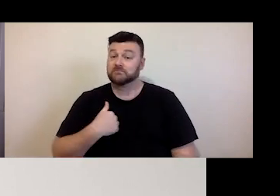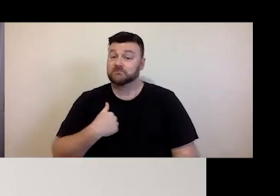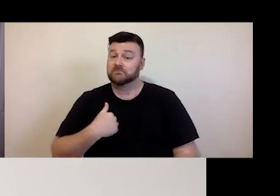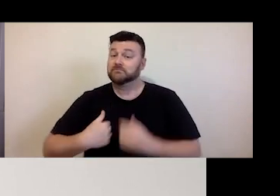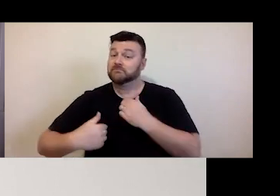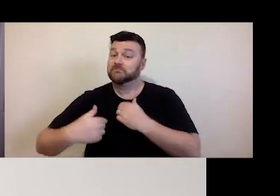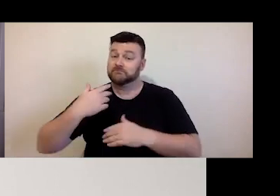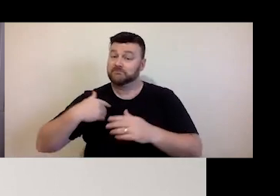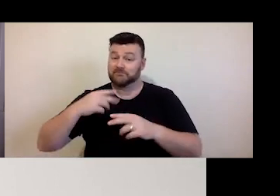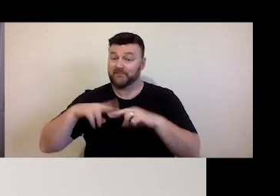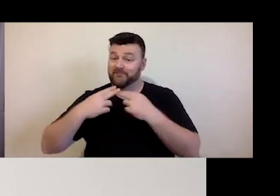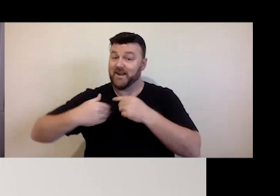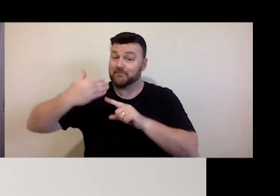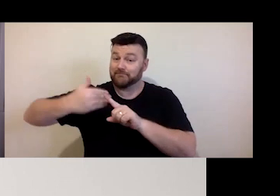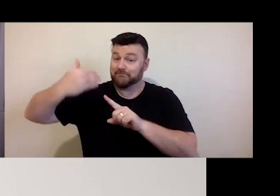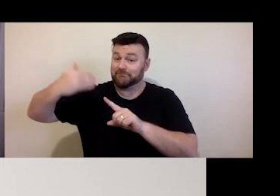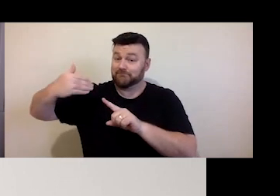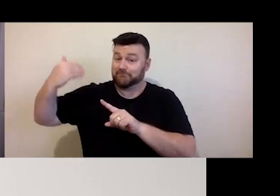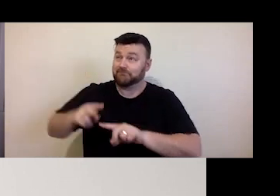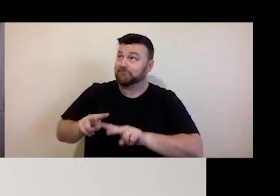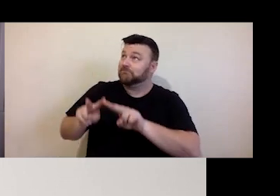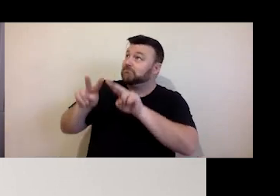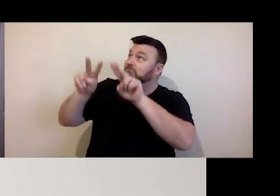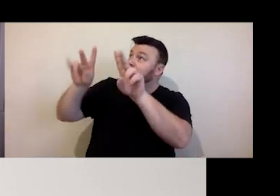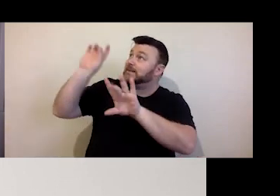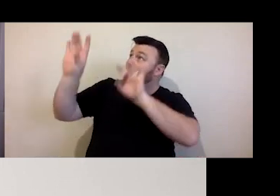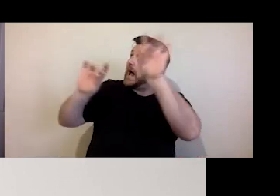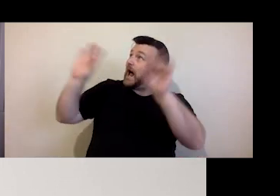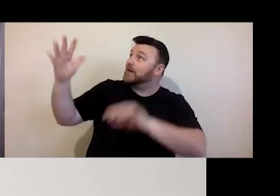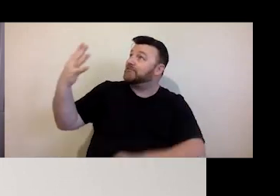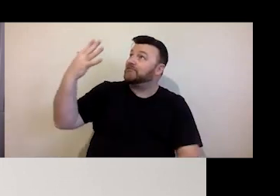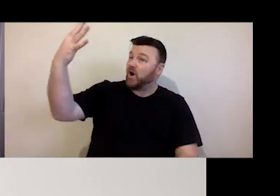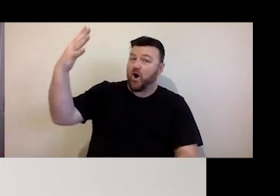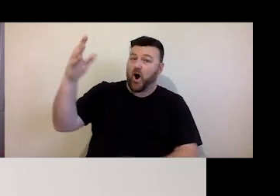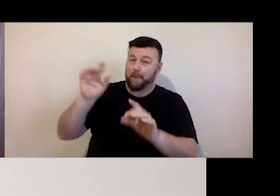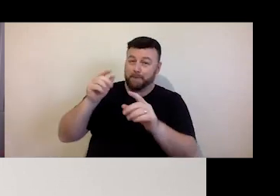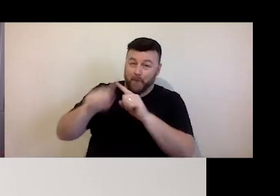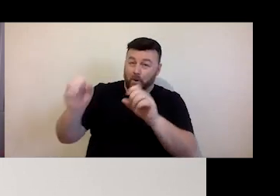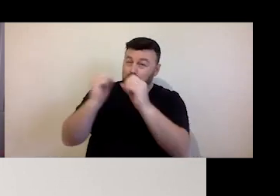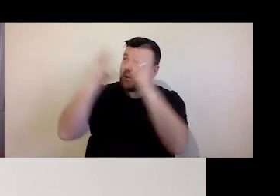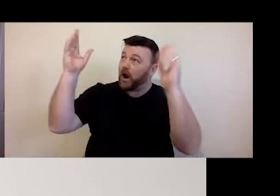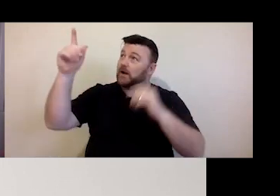watched the five brightest stars and the sun and the moon move across the